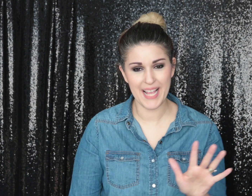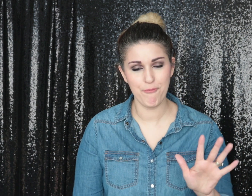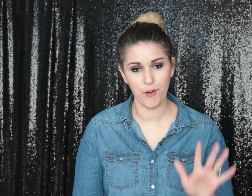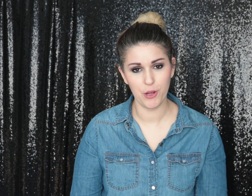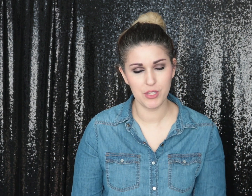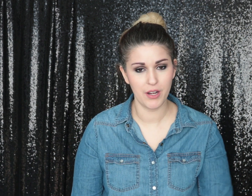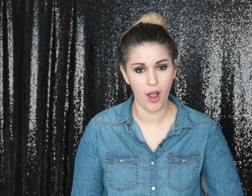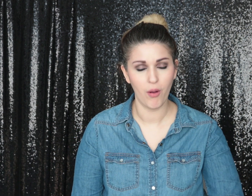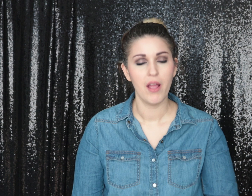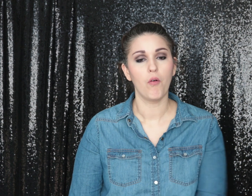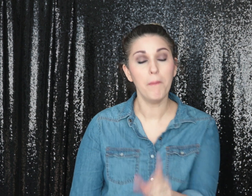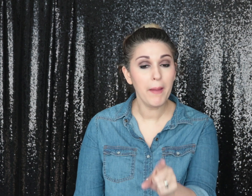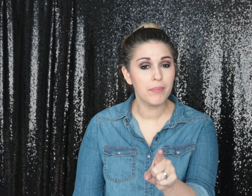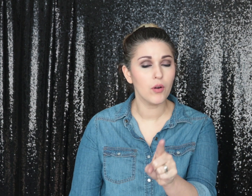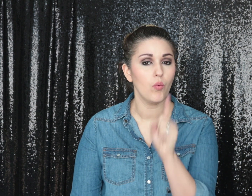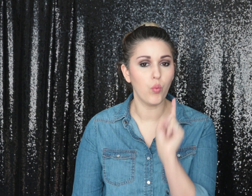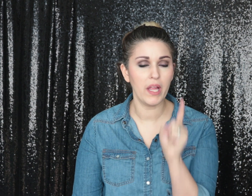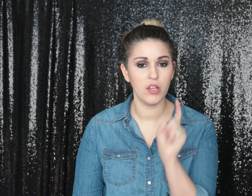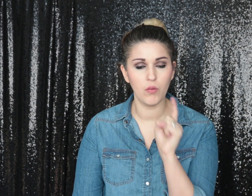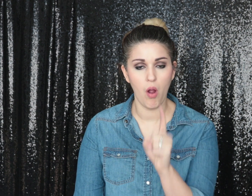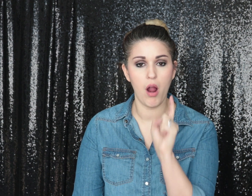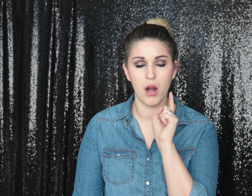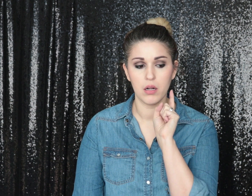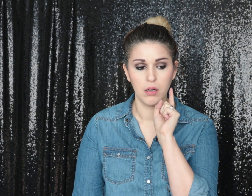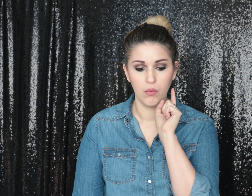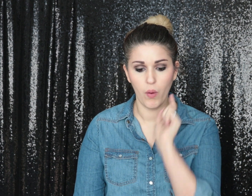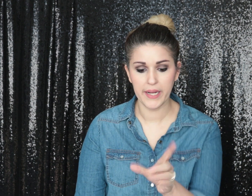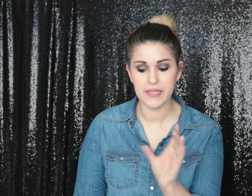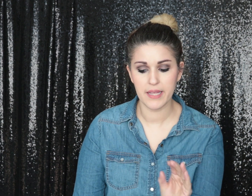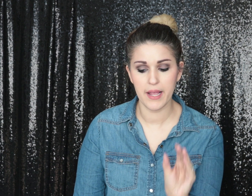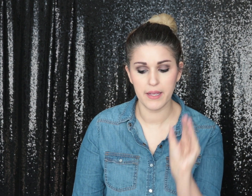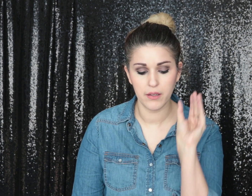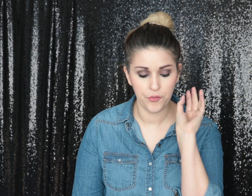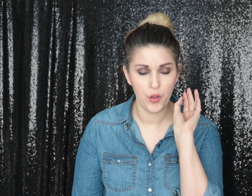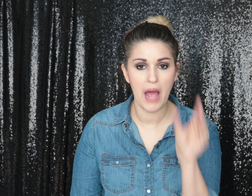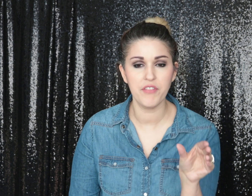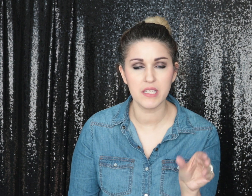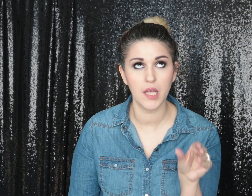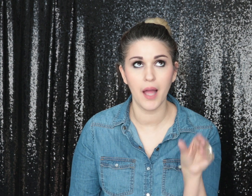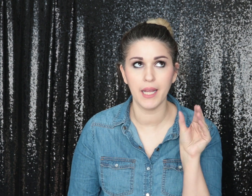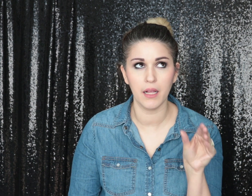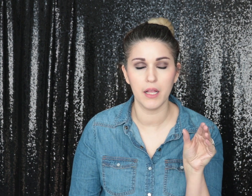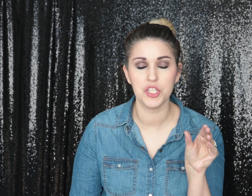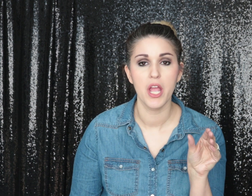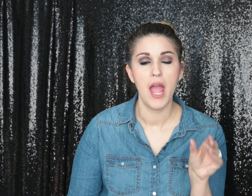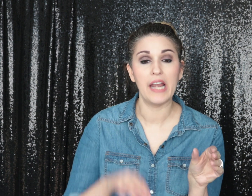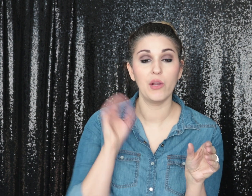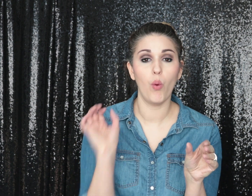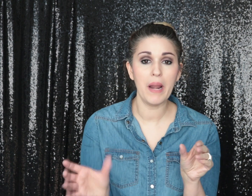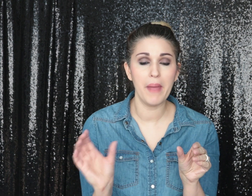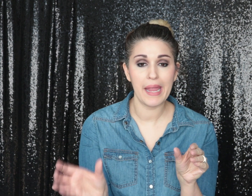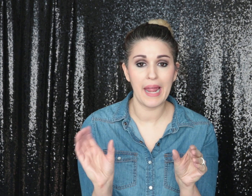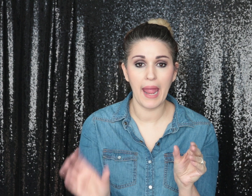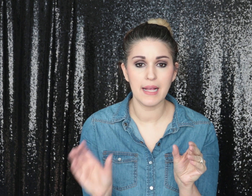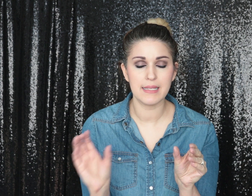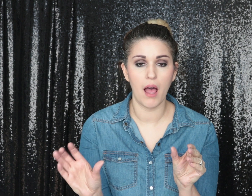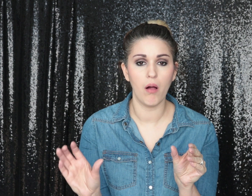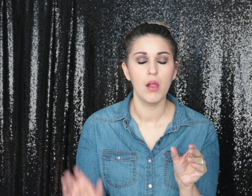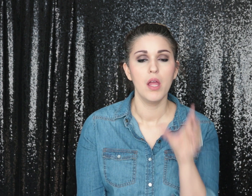Tip for you to know or remember when you are wanting to say, if you have this thought in English and you want to make it ASL,